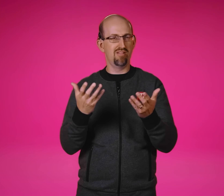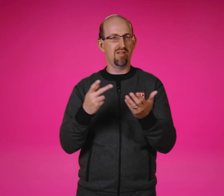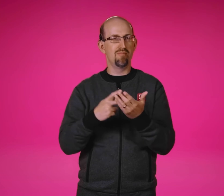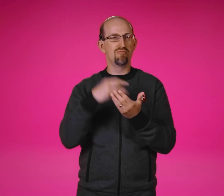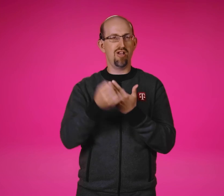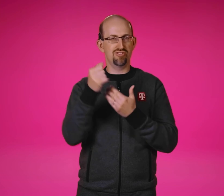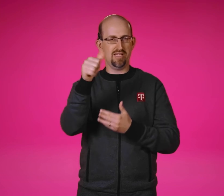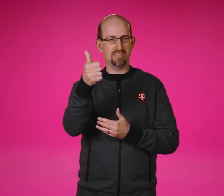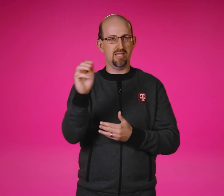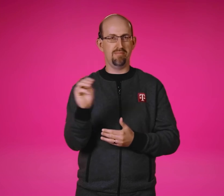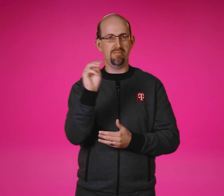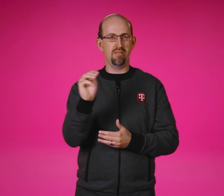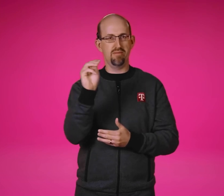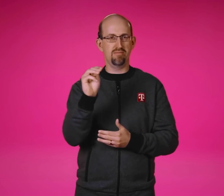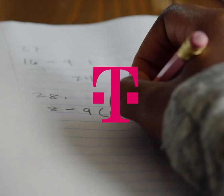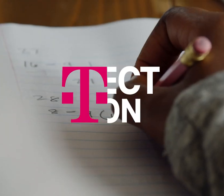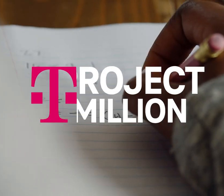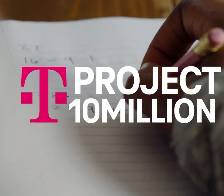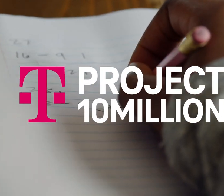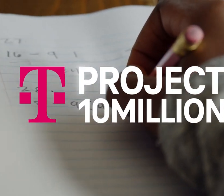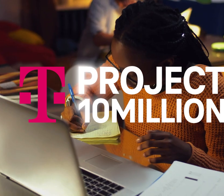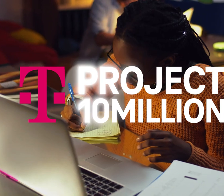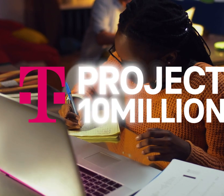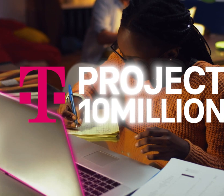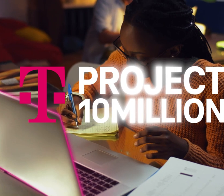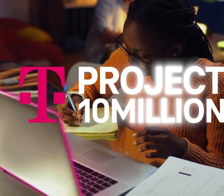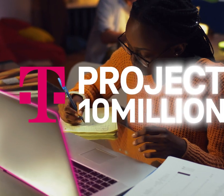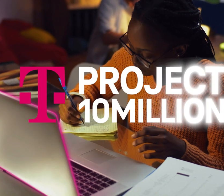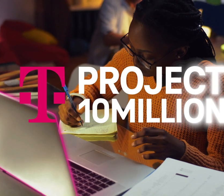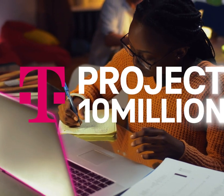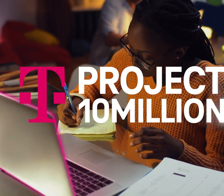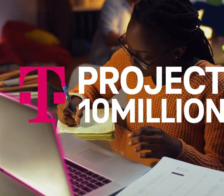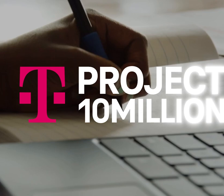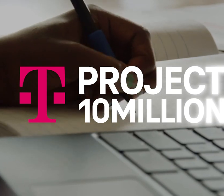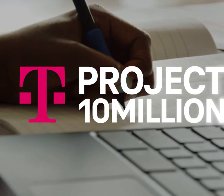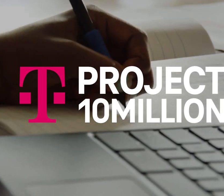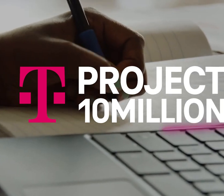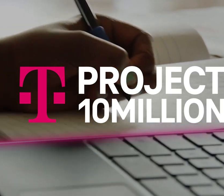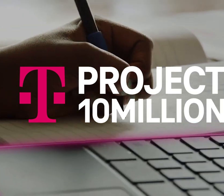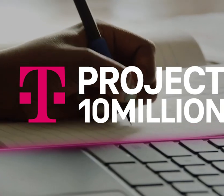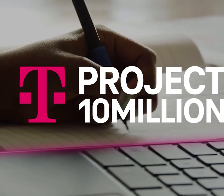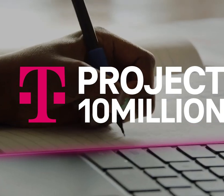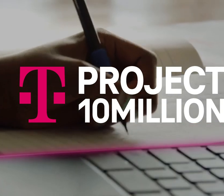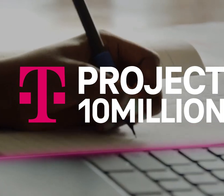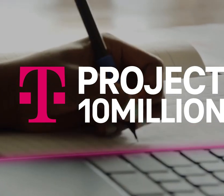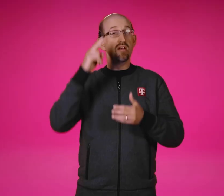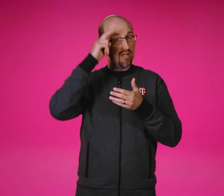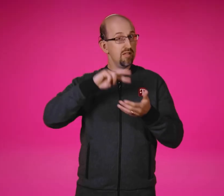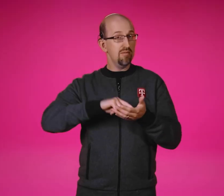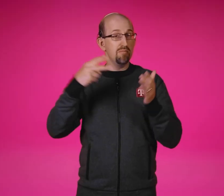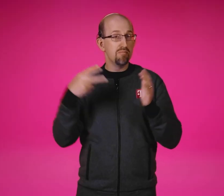Project 10Million.